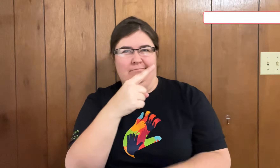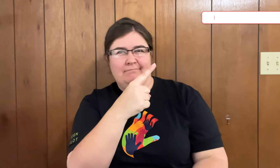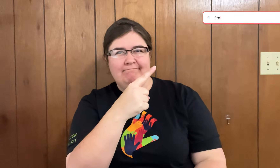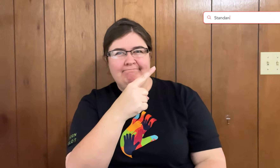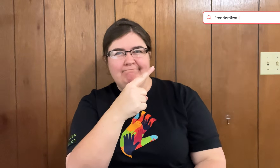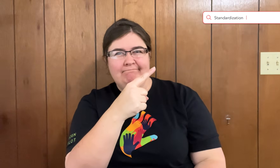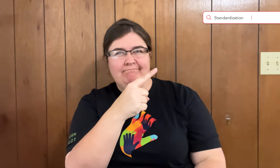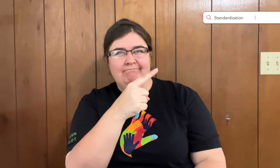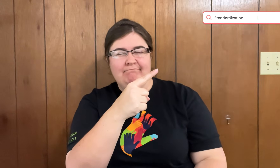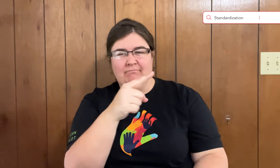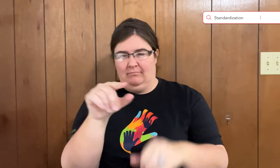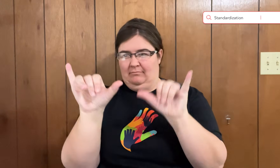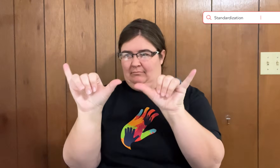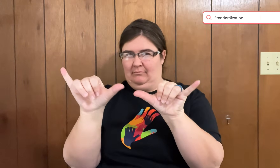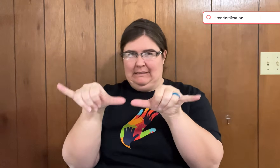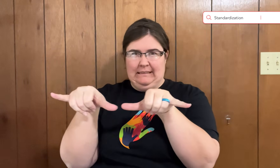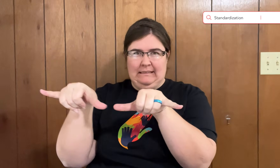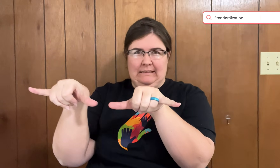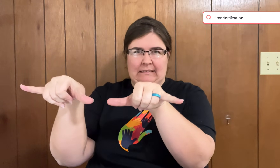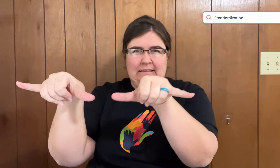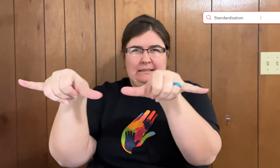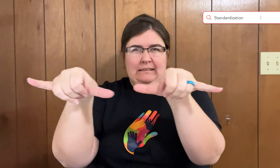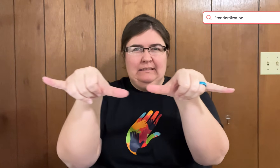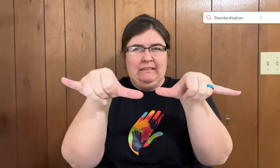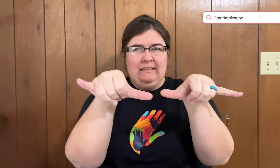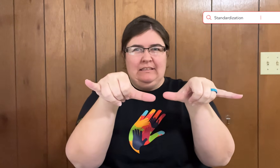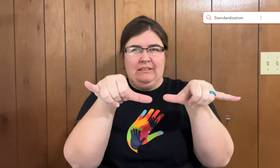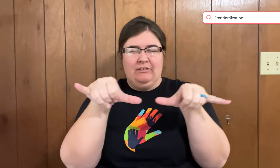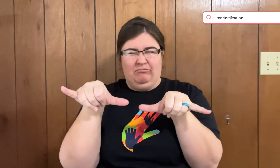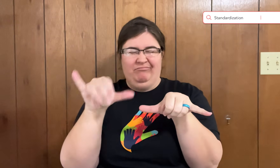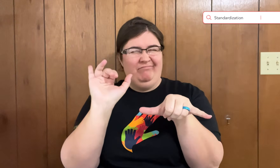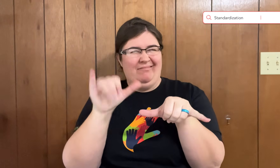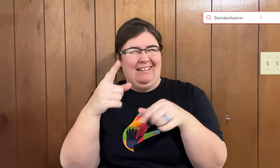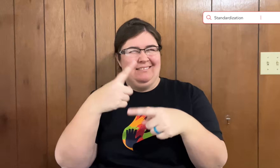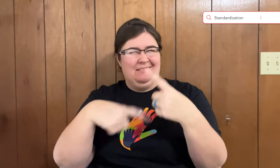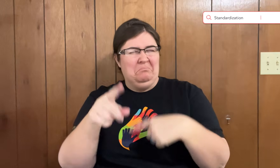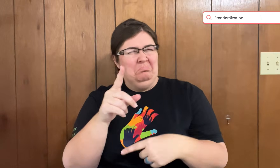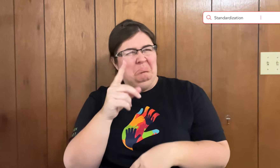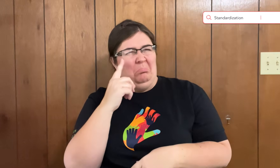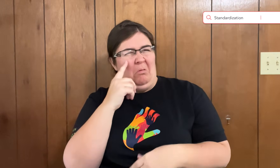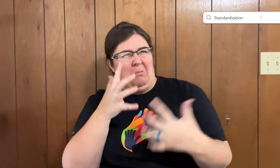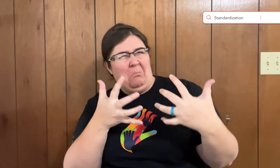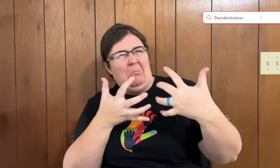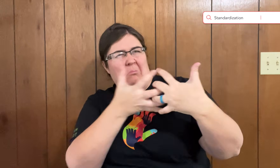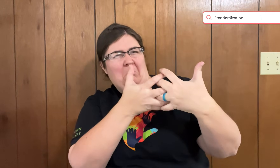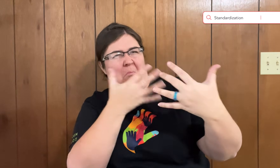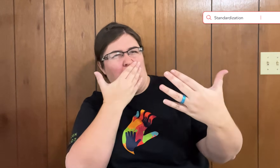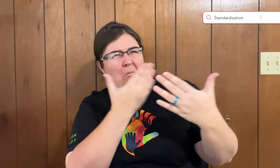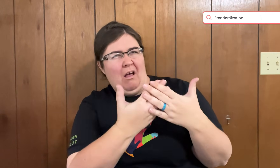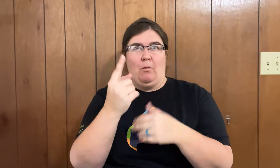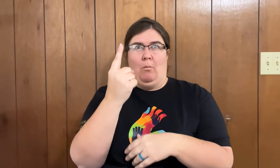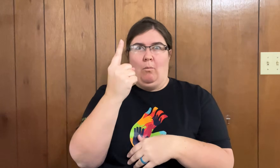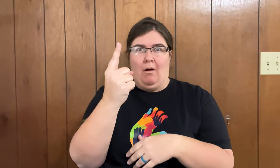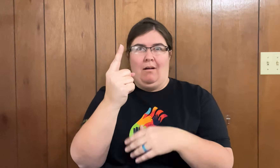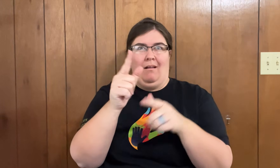I'm going to sign "standardization" as this and I think the sign matches the concept well.